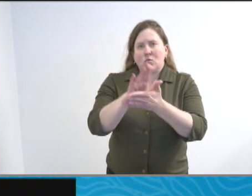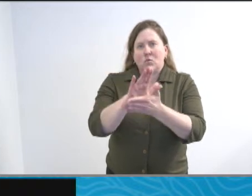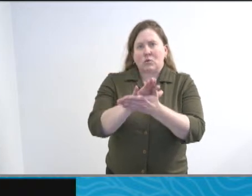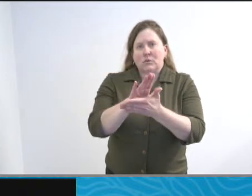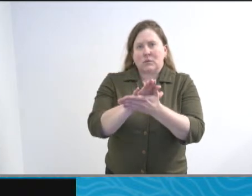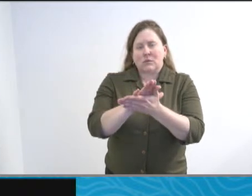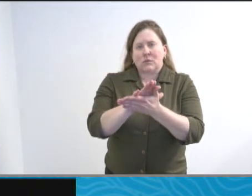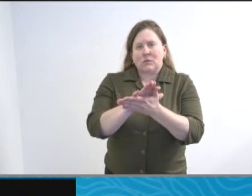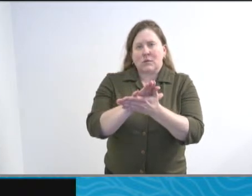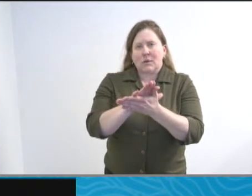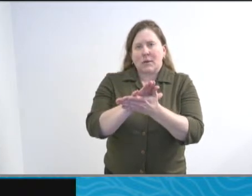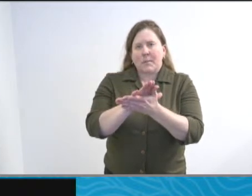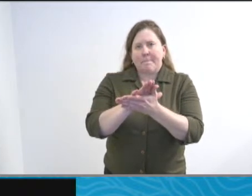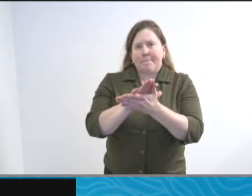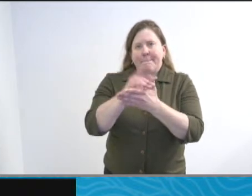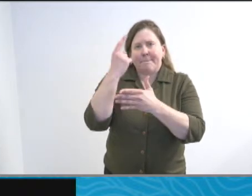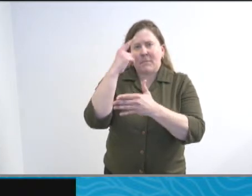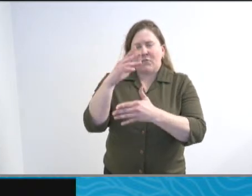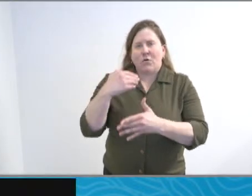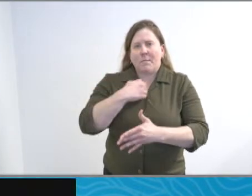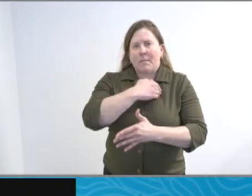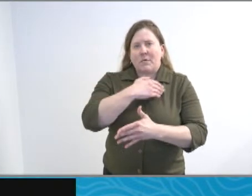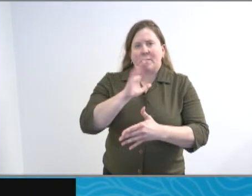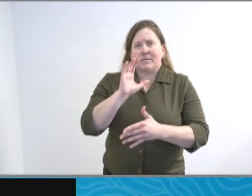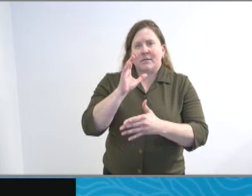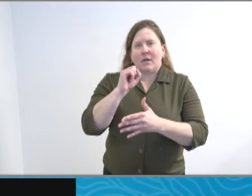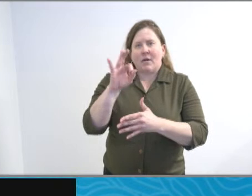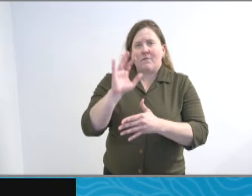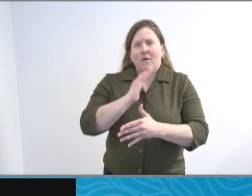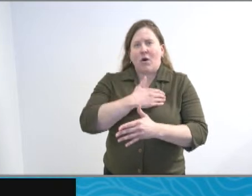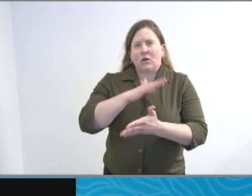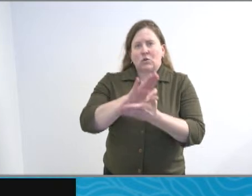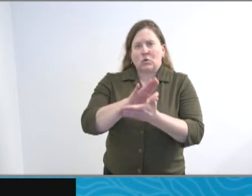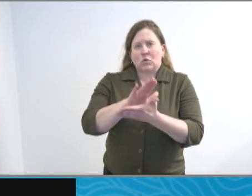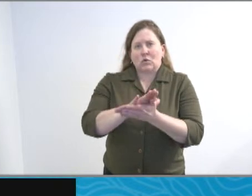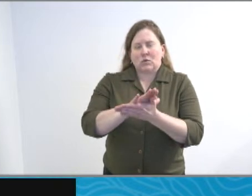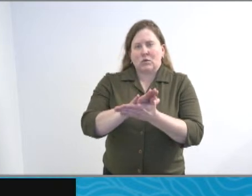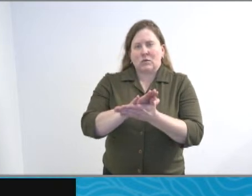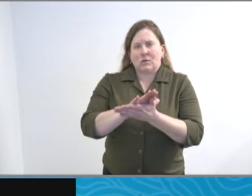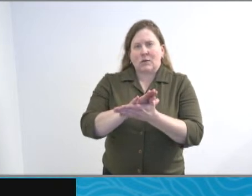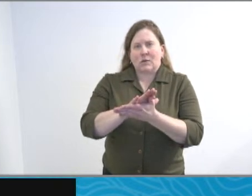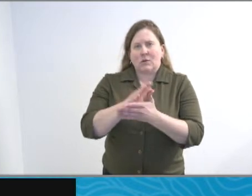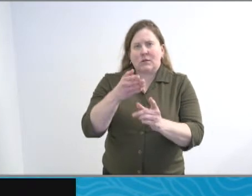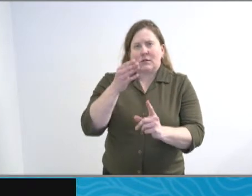of our schools to come and join us. The specific representative for that school acts